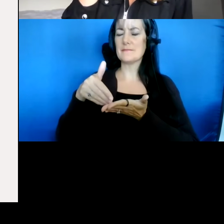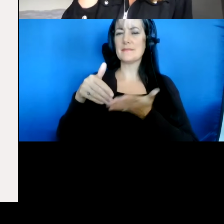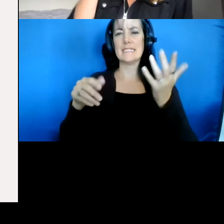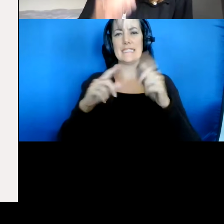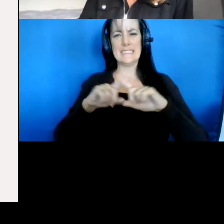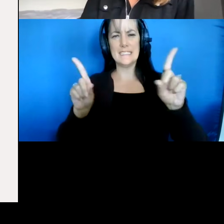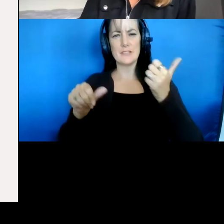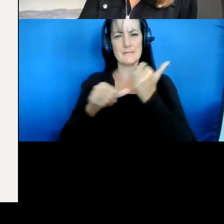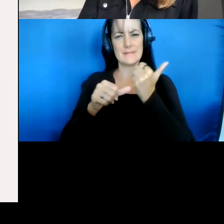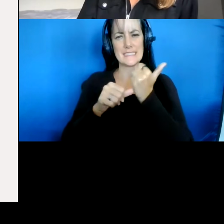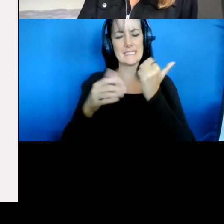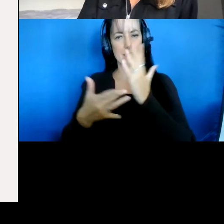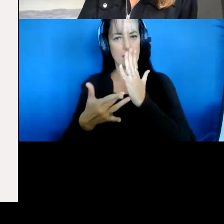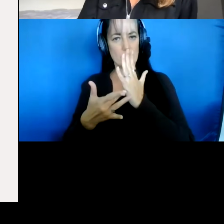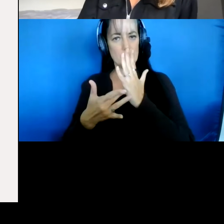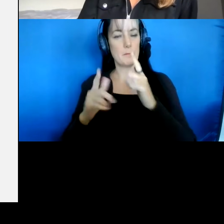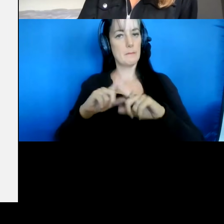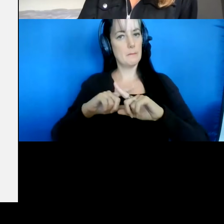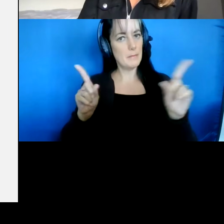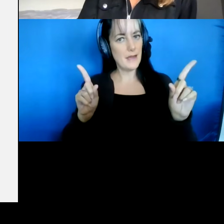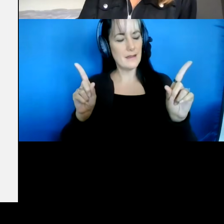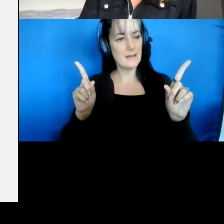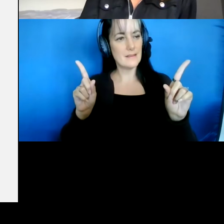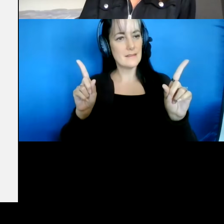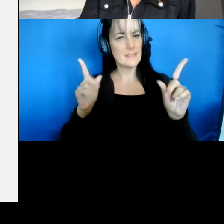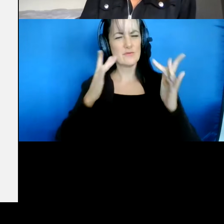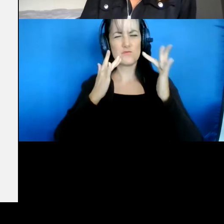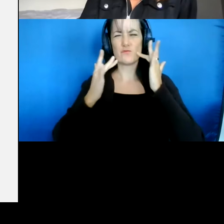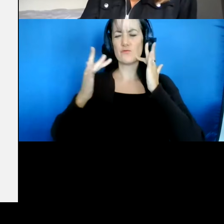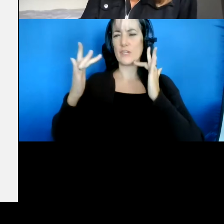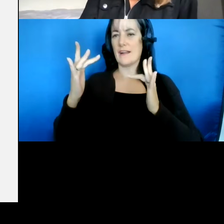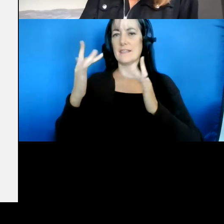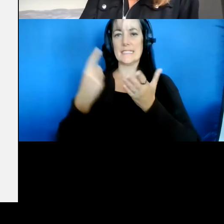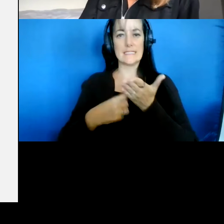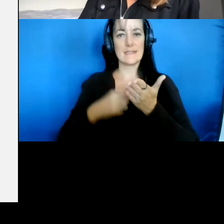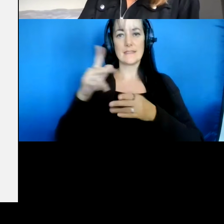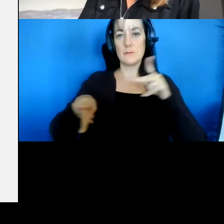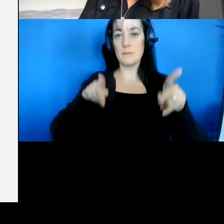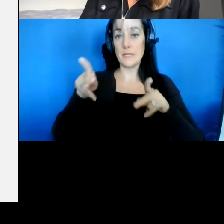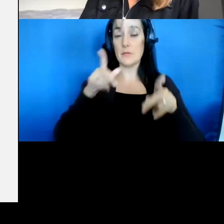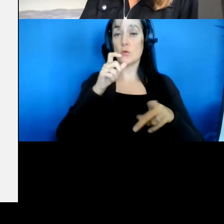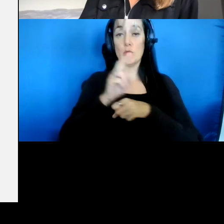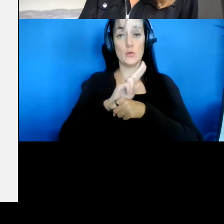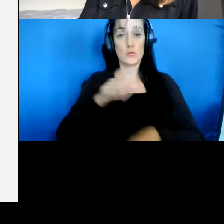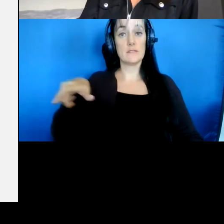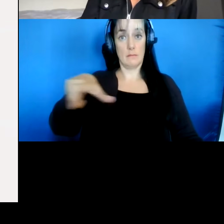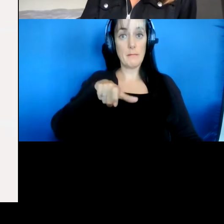But, we've very rarely talk about the people who are browsing with a mouse. We tend to